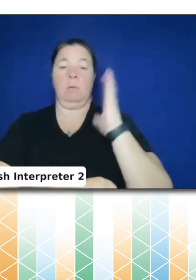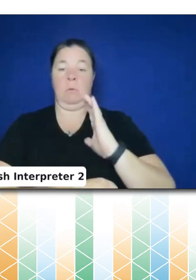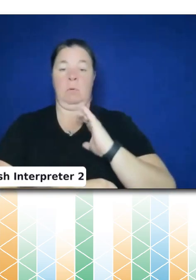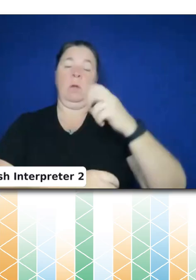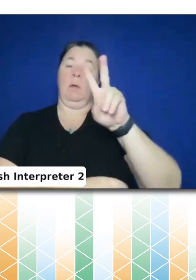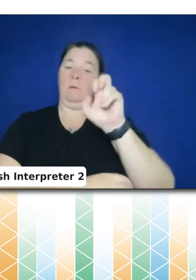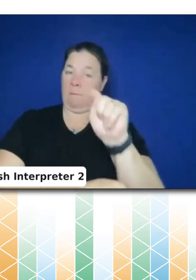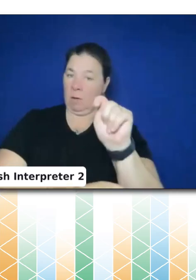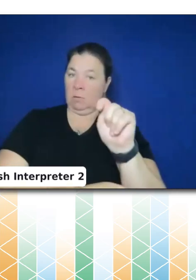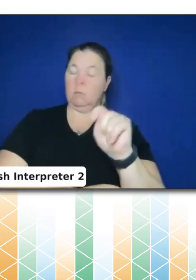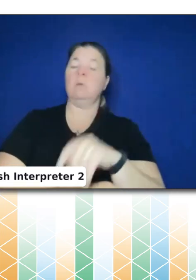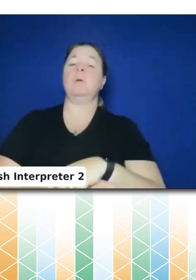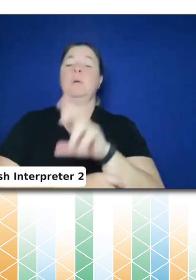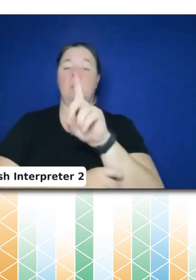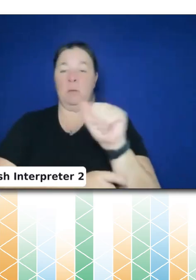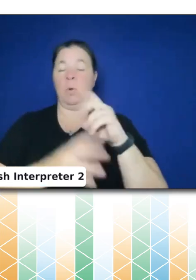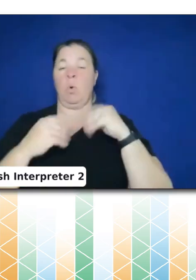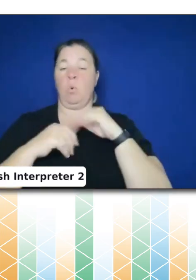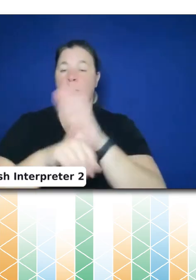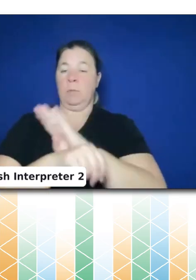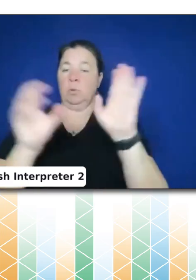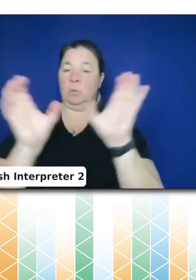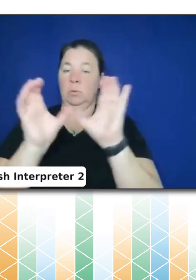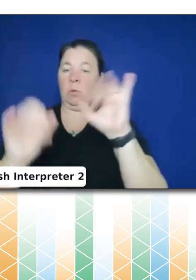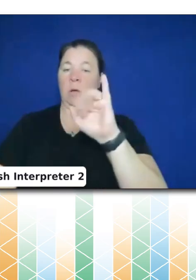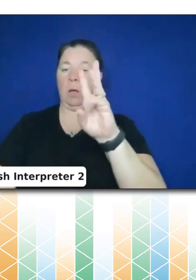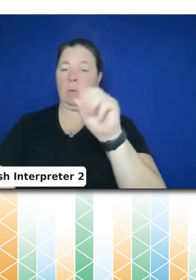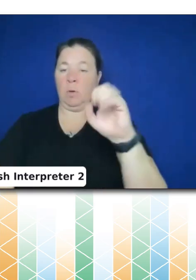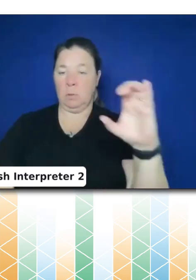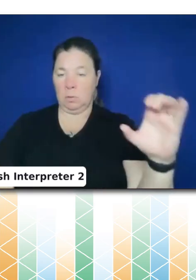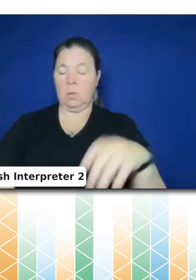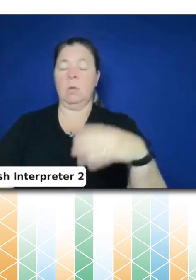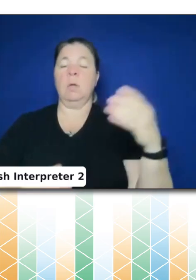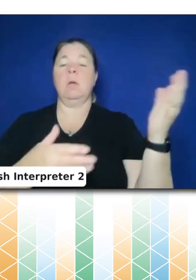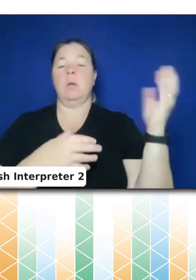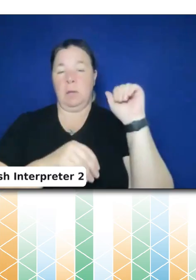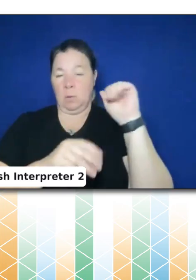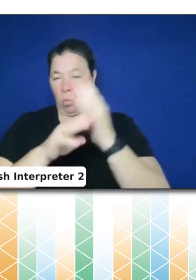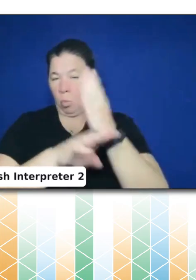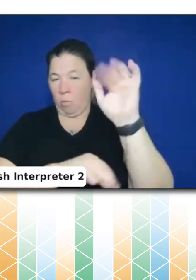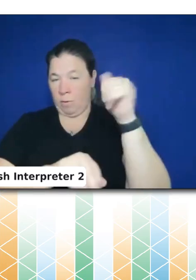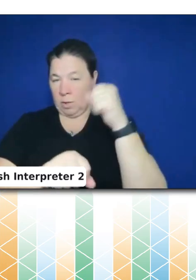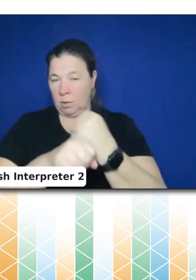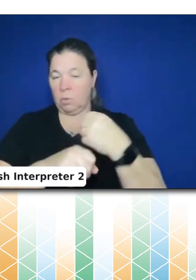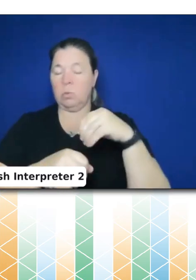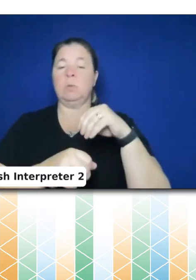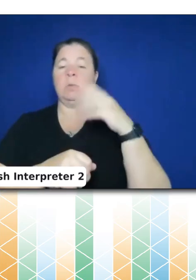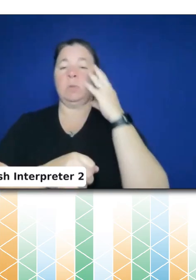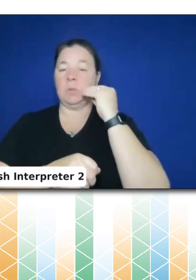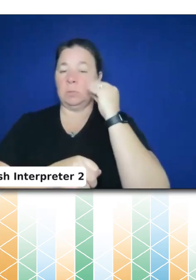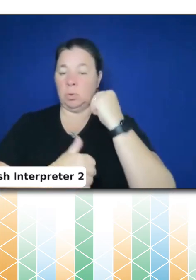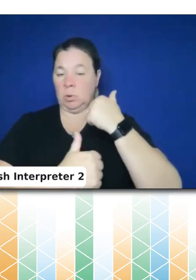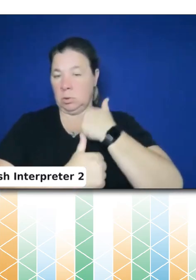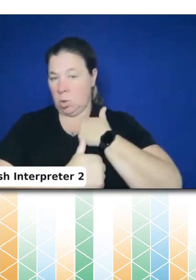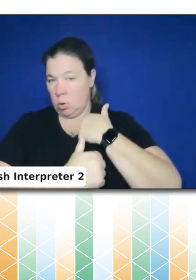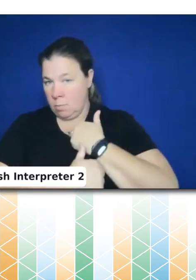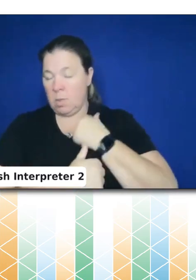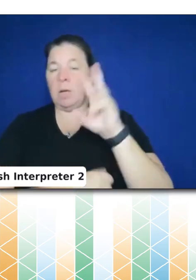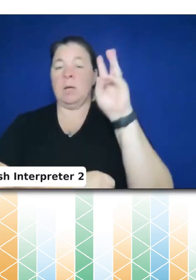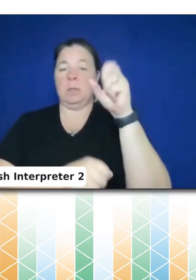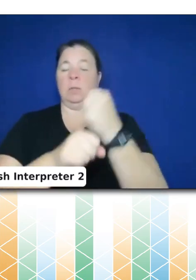A veteran, disability-owned business, certified by the IWSCC. He brings over 10 years of experience in the military and 6 as an entrepreneur and procurement specialist.